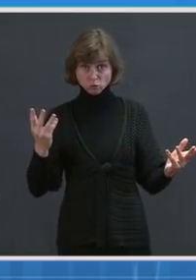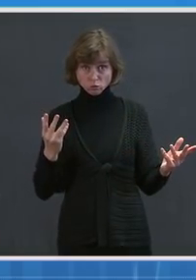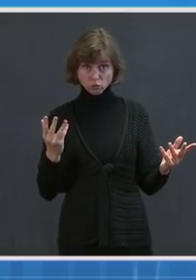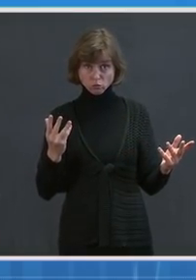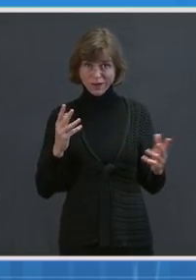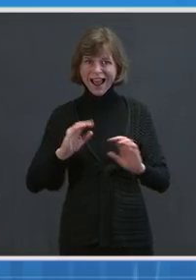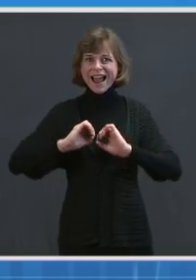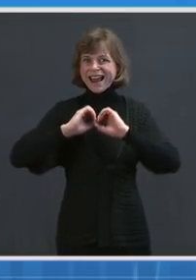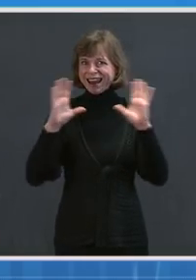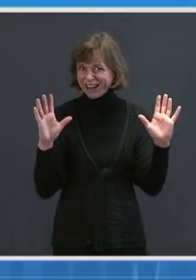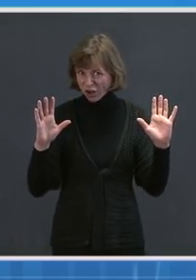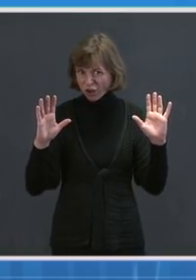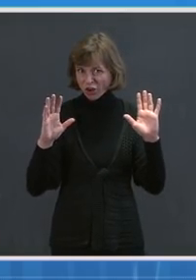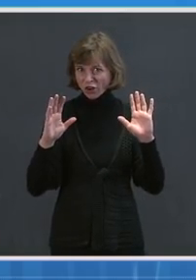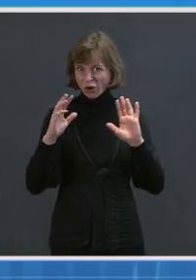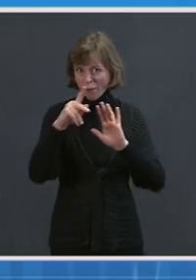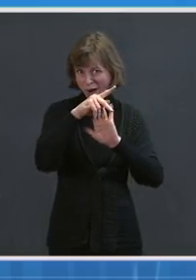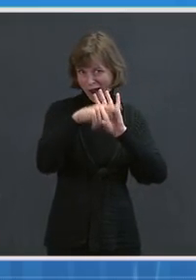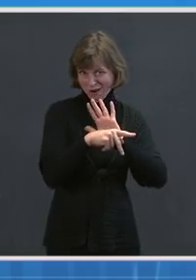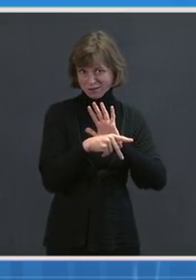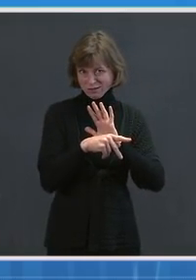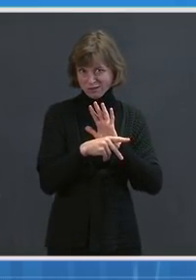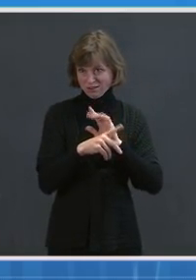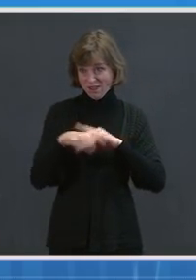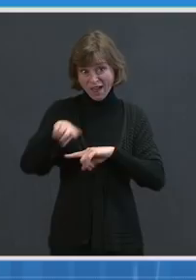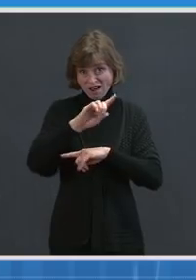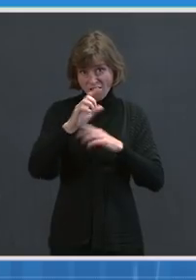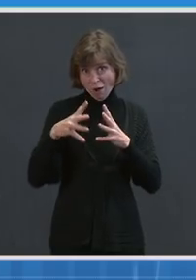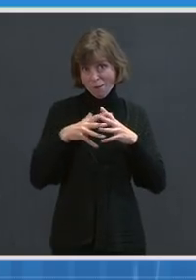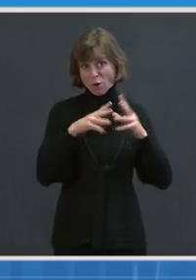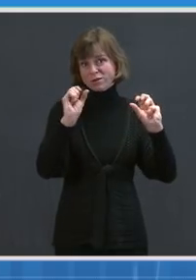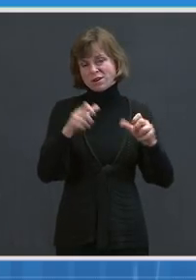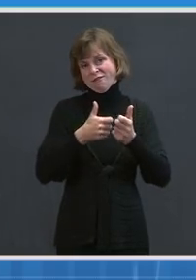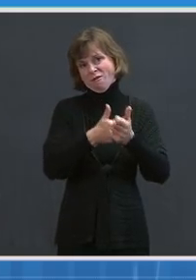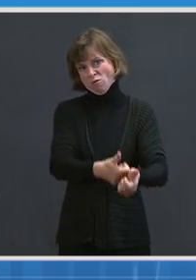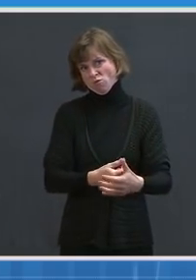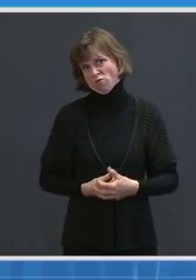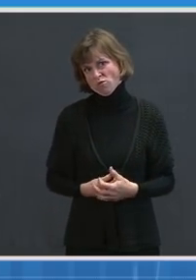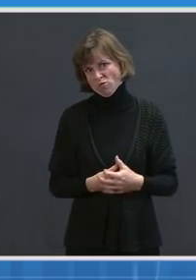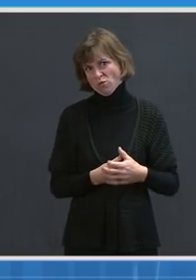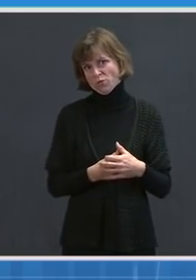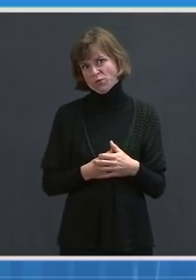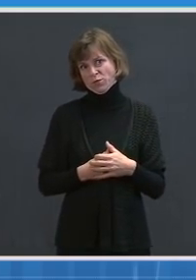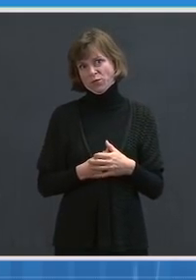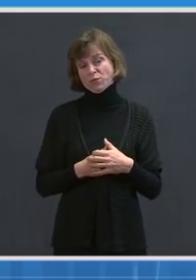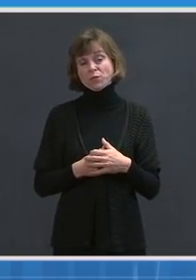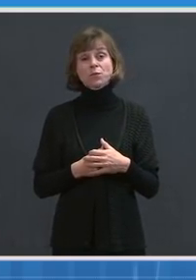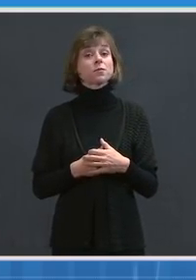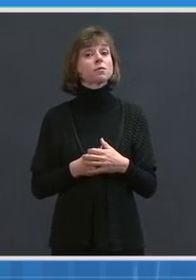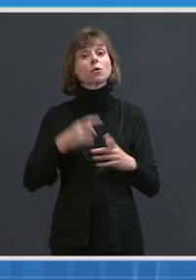and that the American public can act on them. Our goal and what is most important